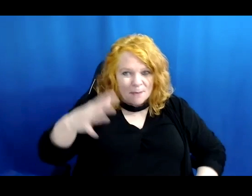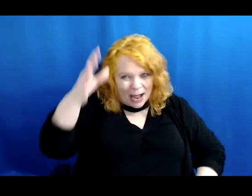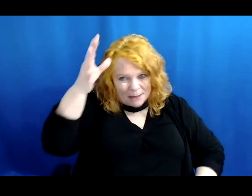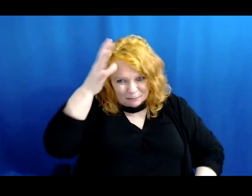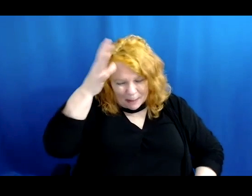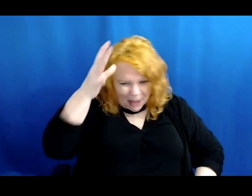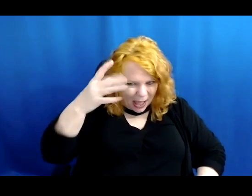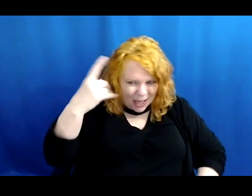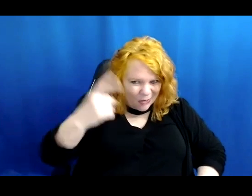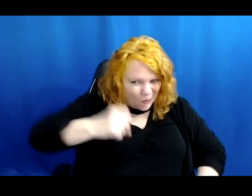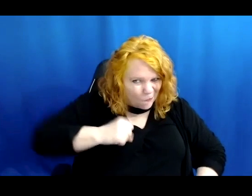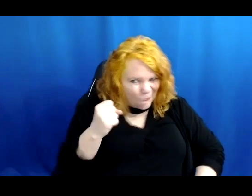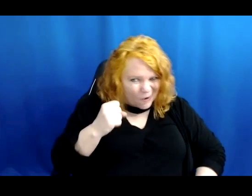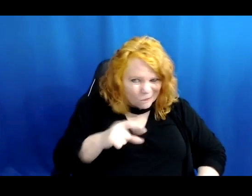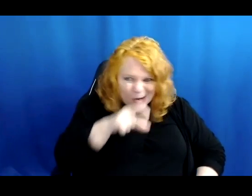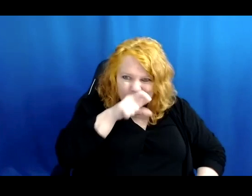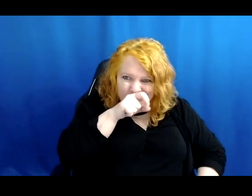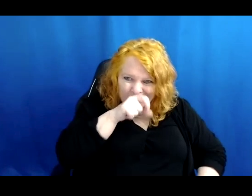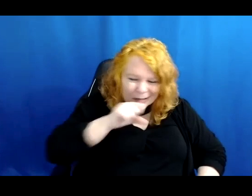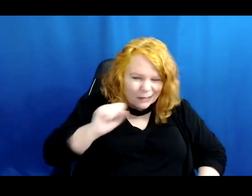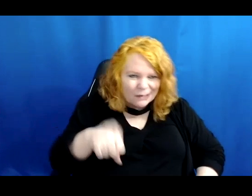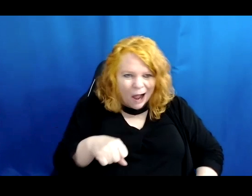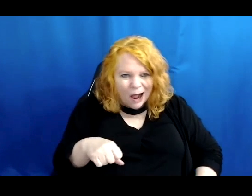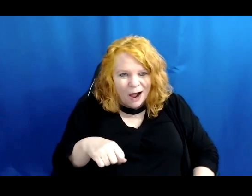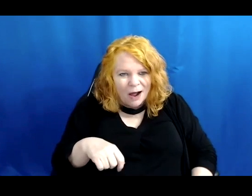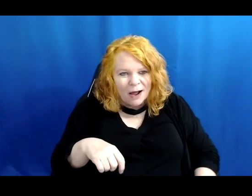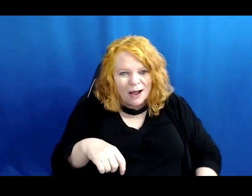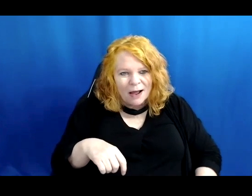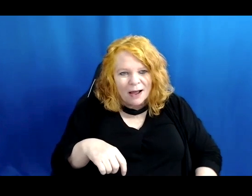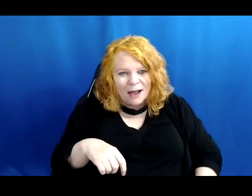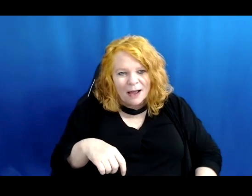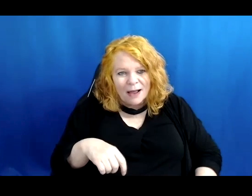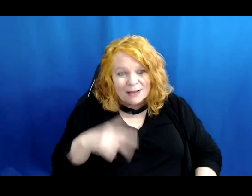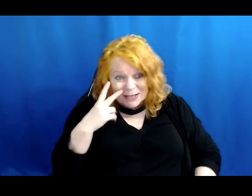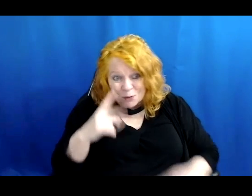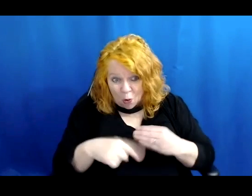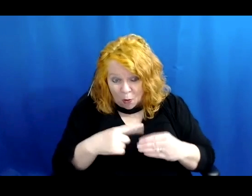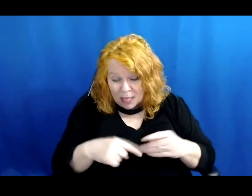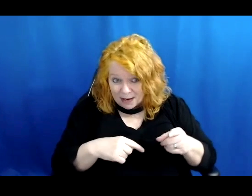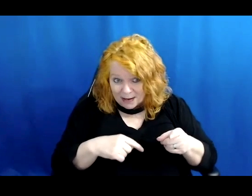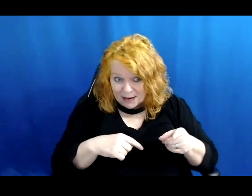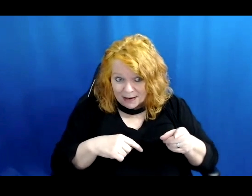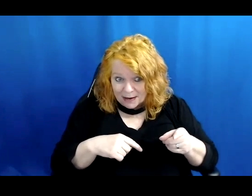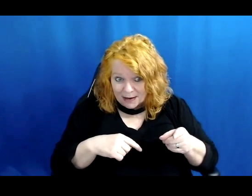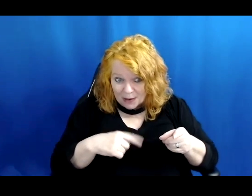Parrot yeah!. I am sticking it down at one end and rolling it around. Woooooooo!